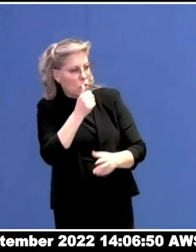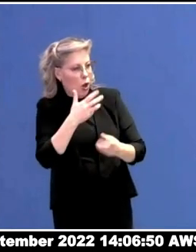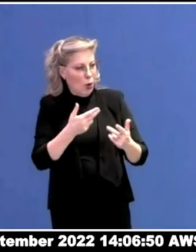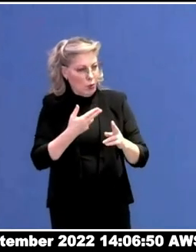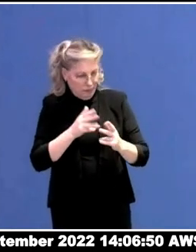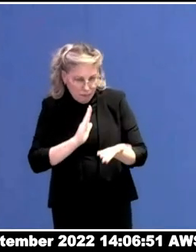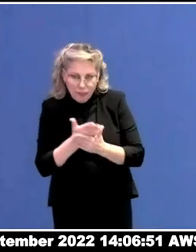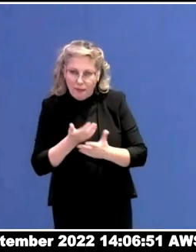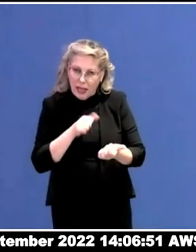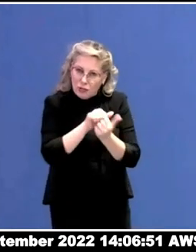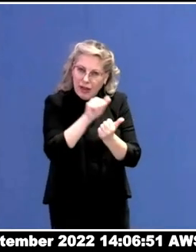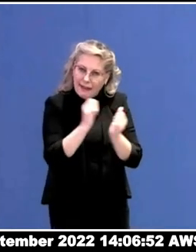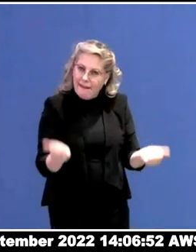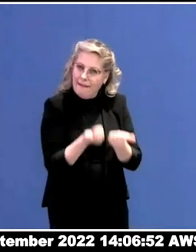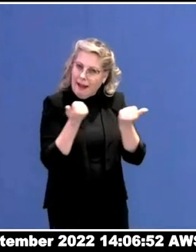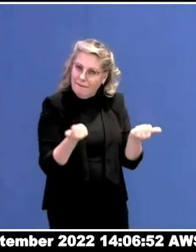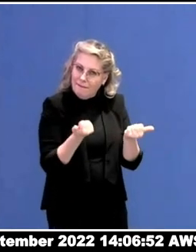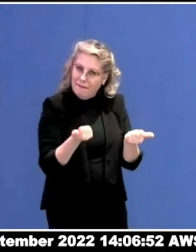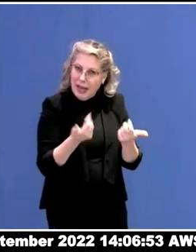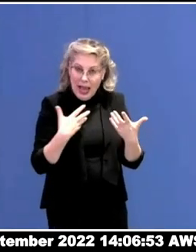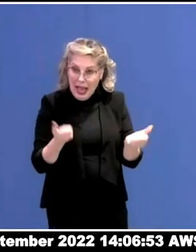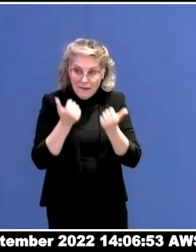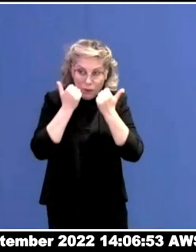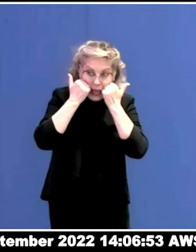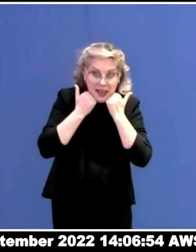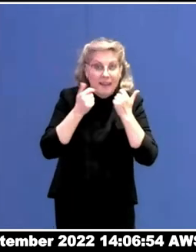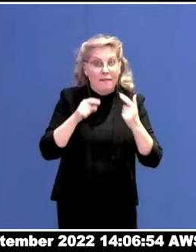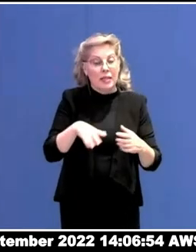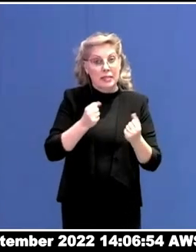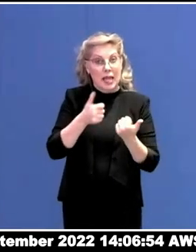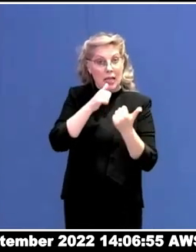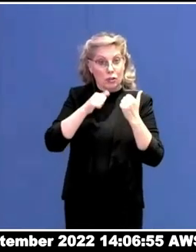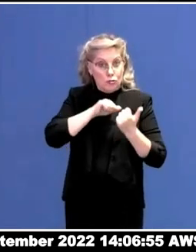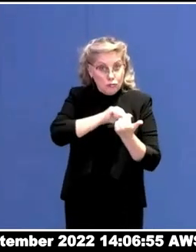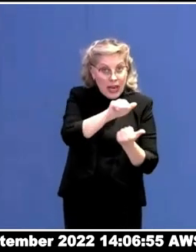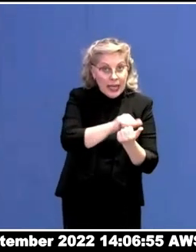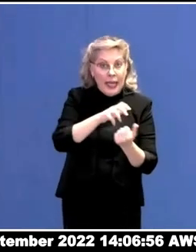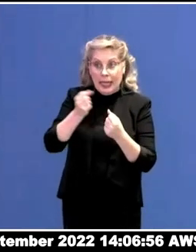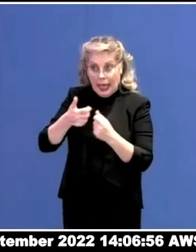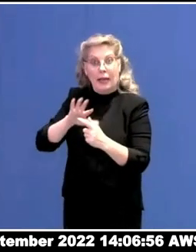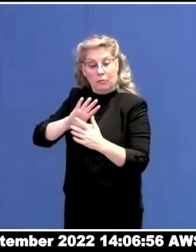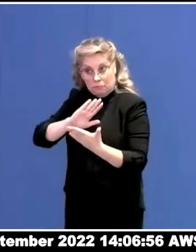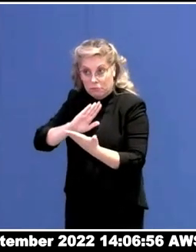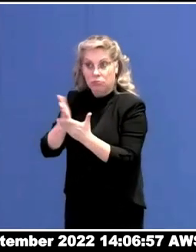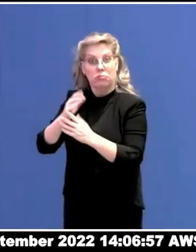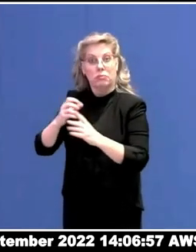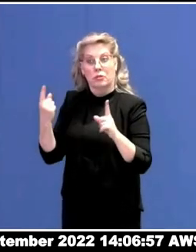has resulted in systemic change and the ones that we are talking about here at this Royal Commission for people who are disabled people?